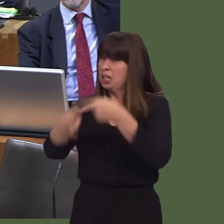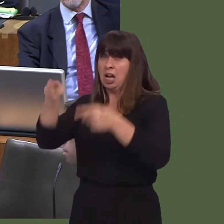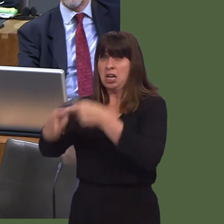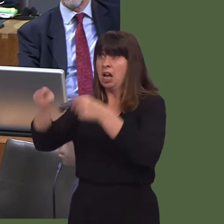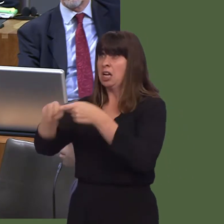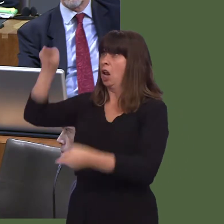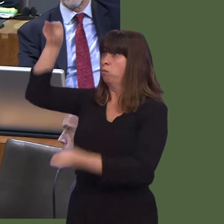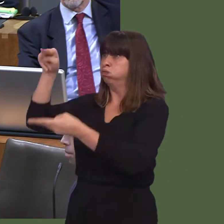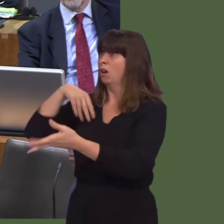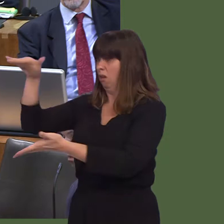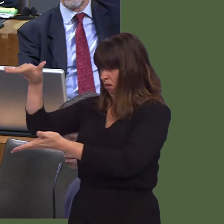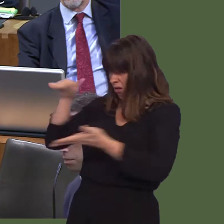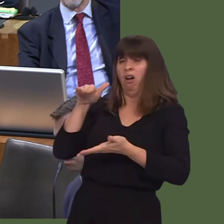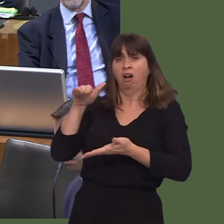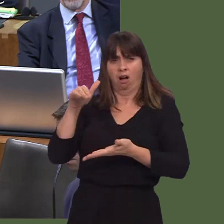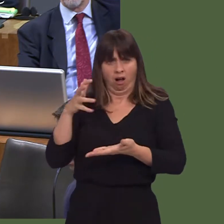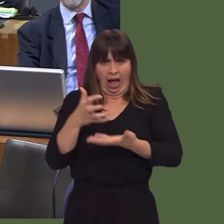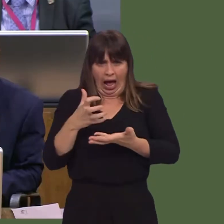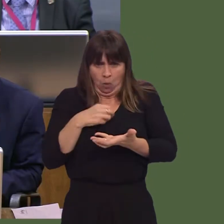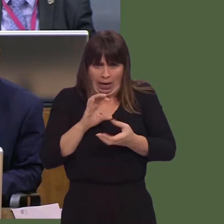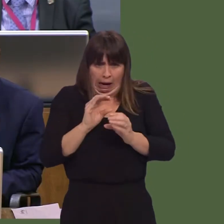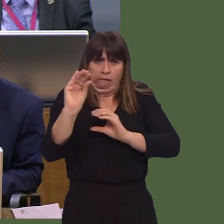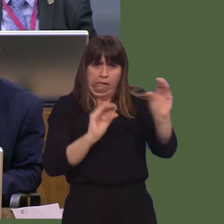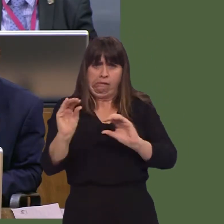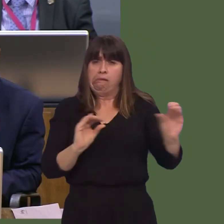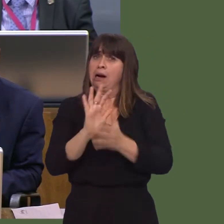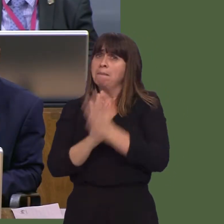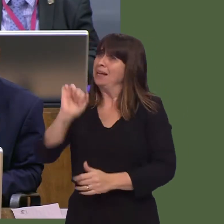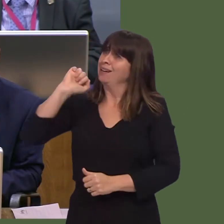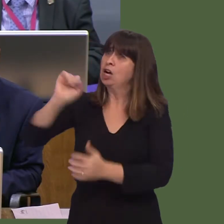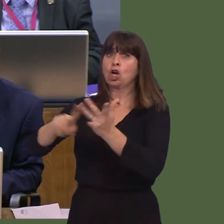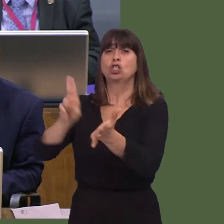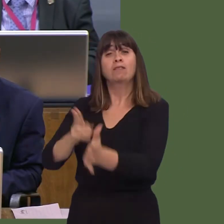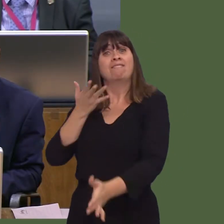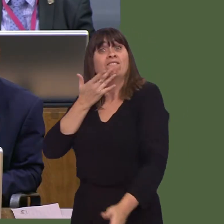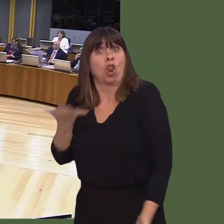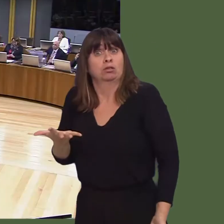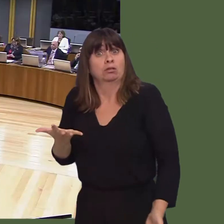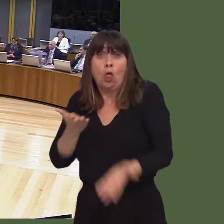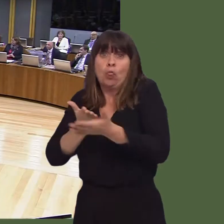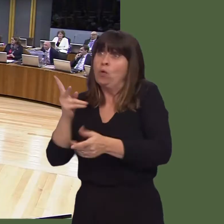he must take some of the blame at least for the lack of funding available to Wales during the settlement period.